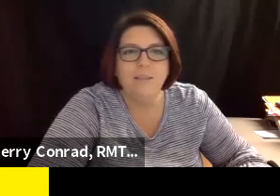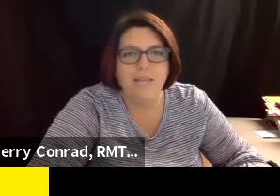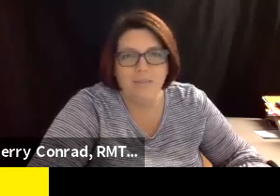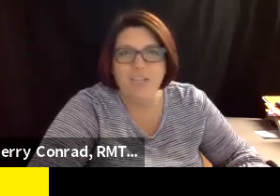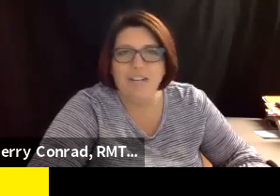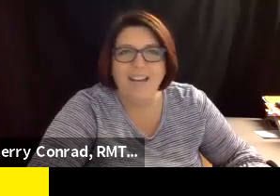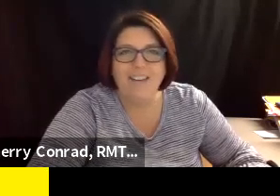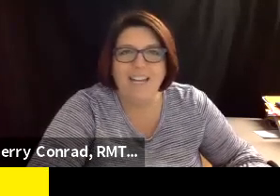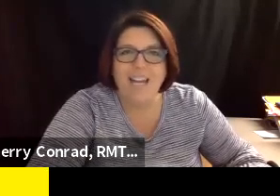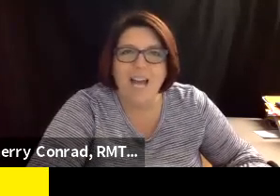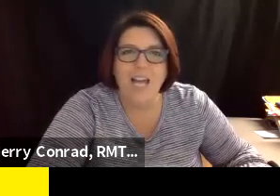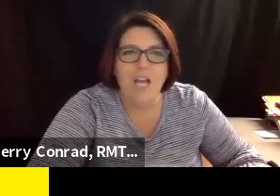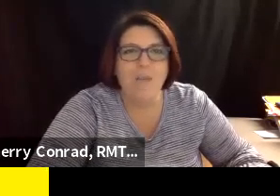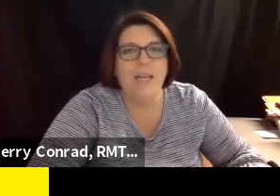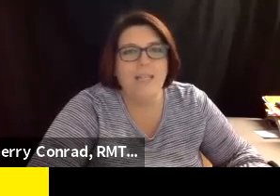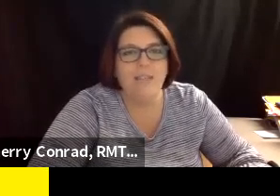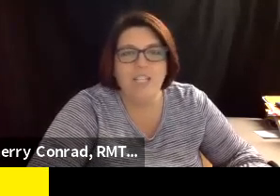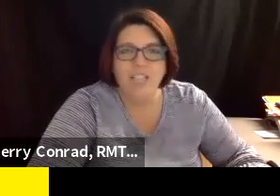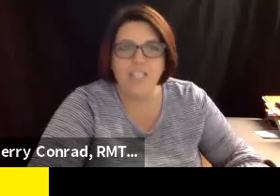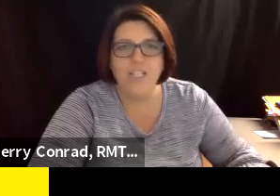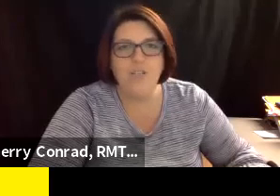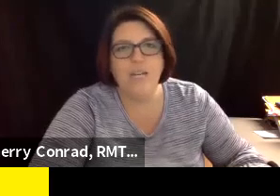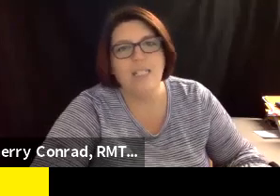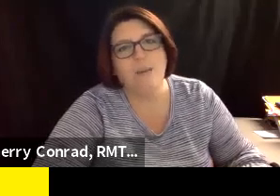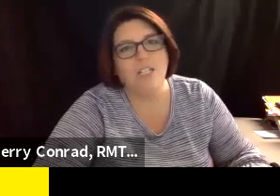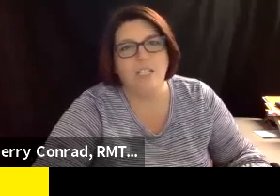My name is Sherry Conrad and I am a deaf education and training specialist